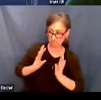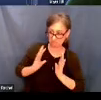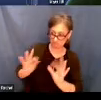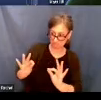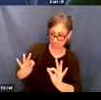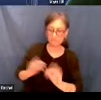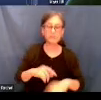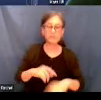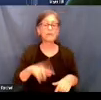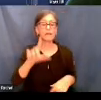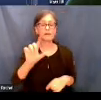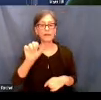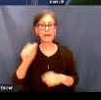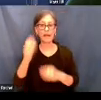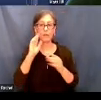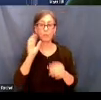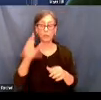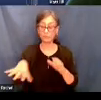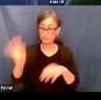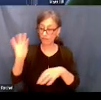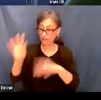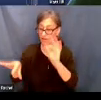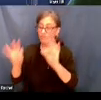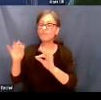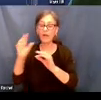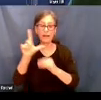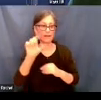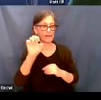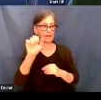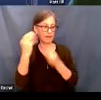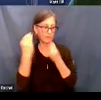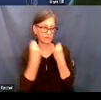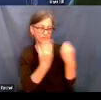The LEA shall report findings from the on-site monitoring visit